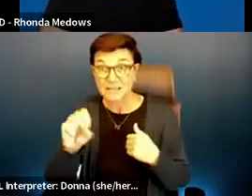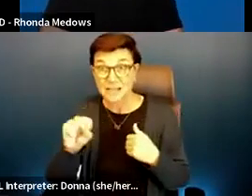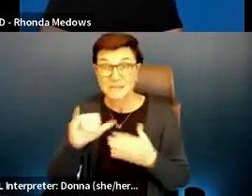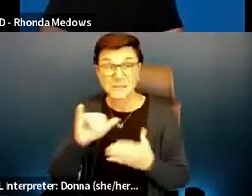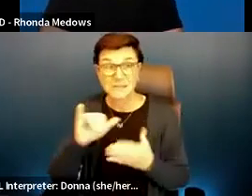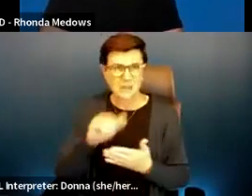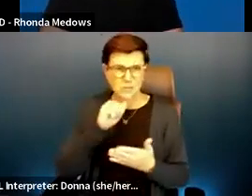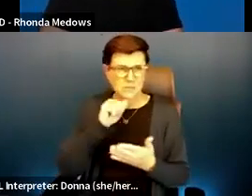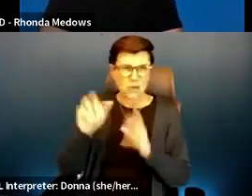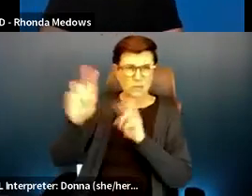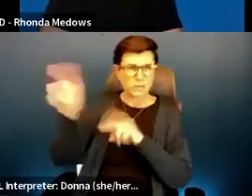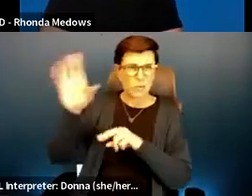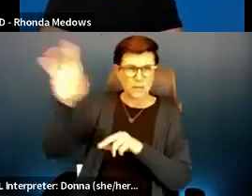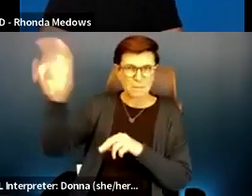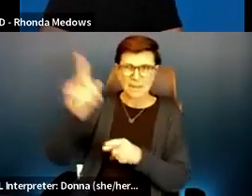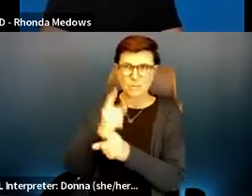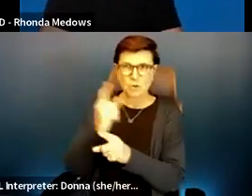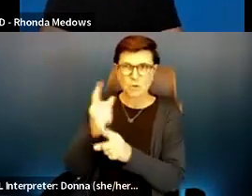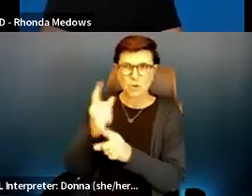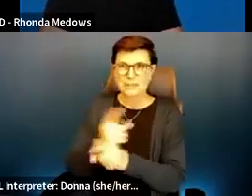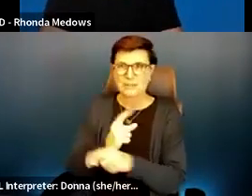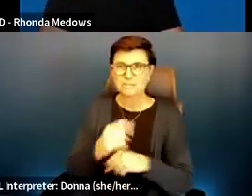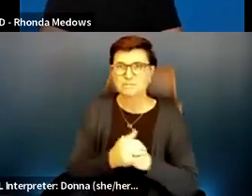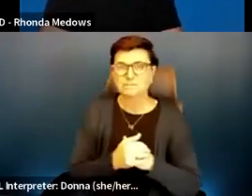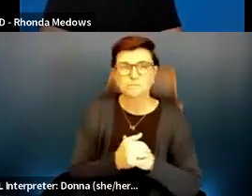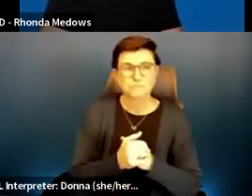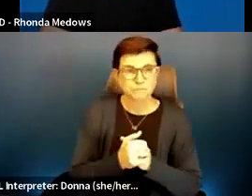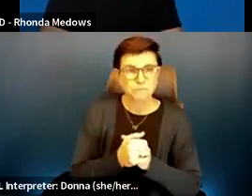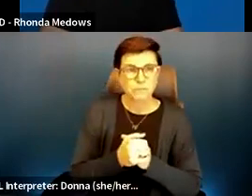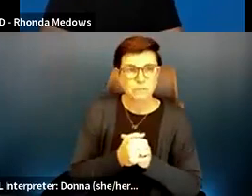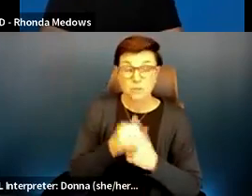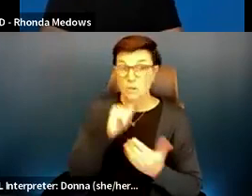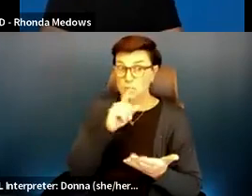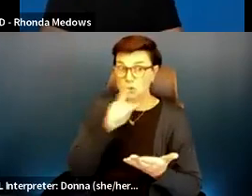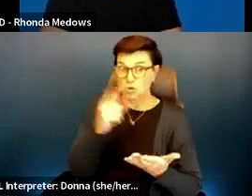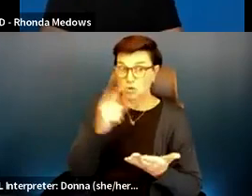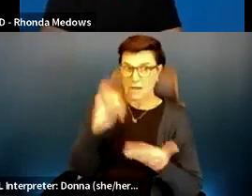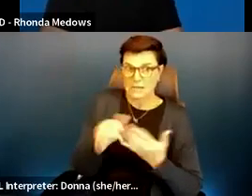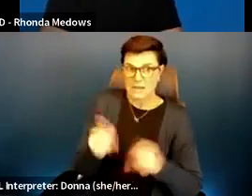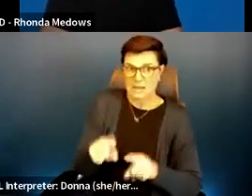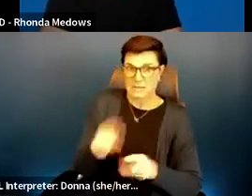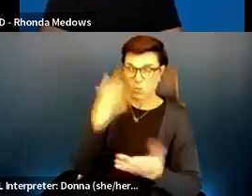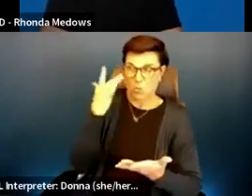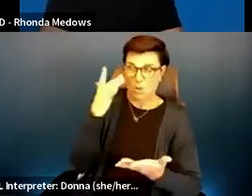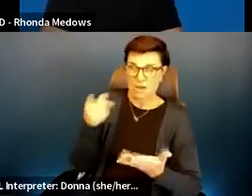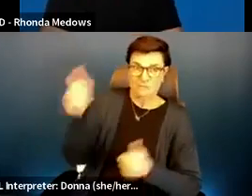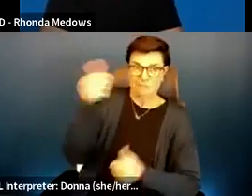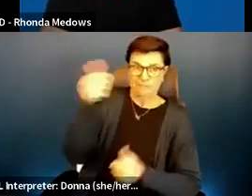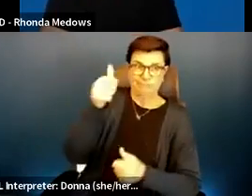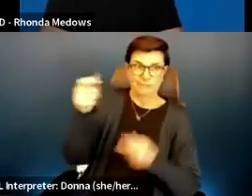Now, I don't know that it was -- we don't know why that was the case, why the people who were empowered didn't get the information.